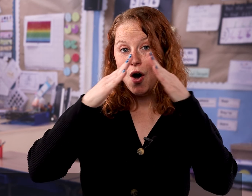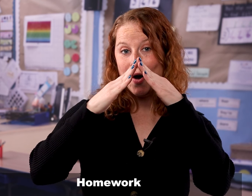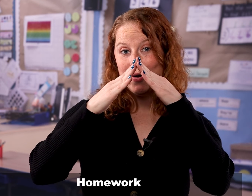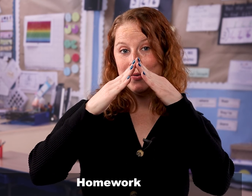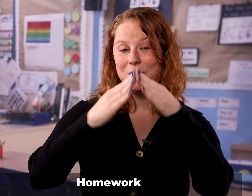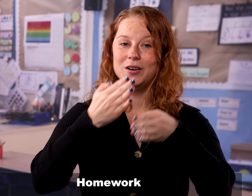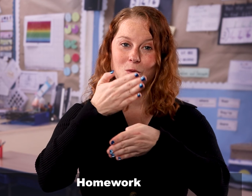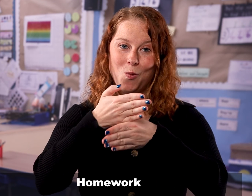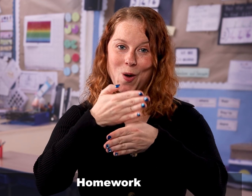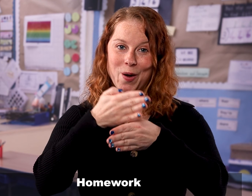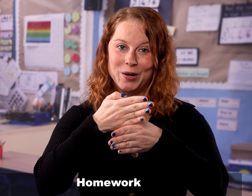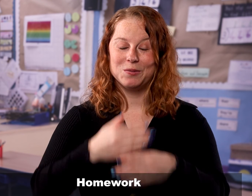Homework Homework